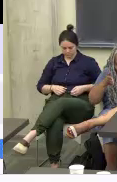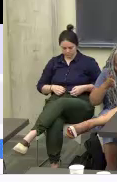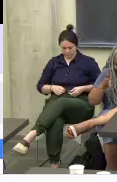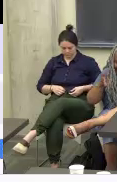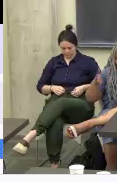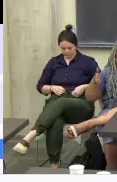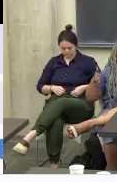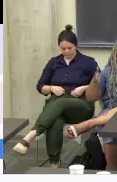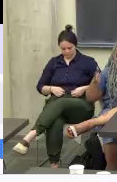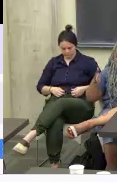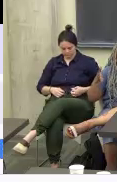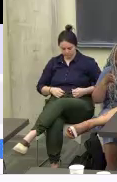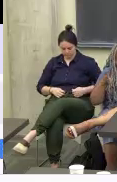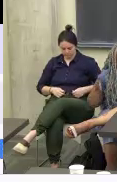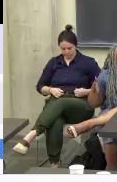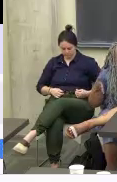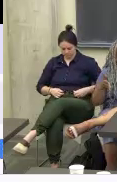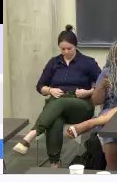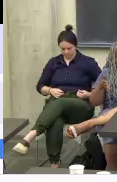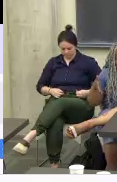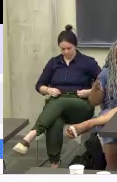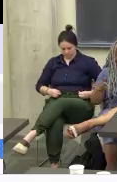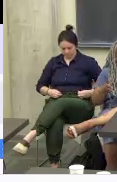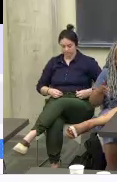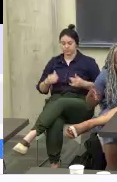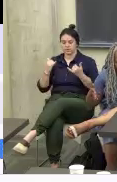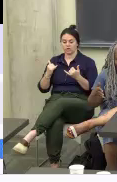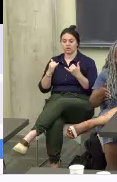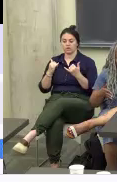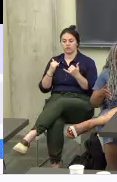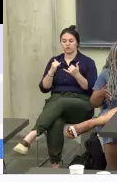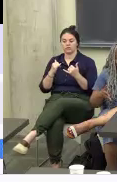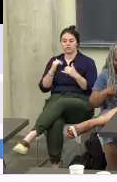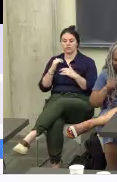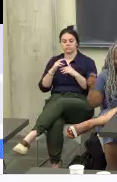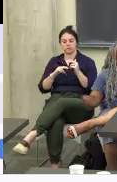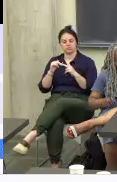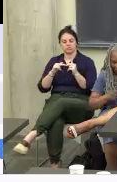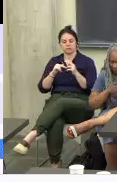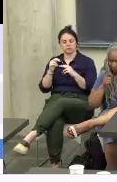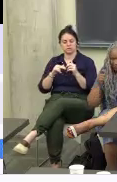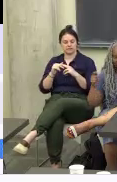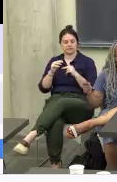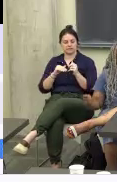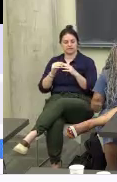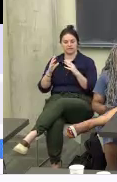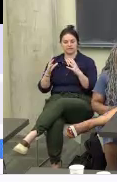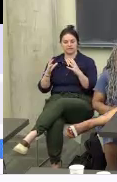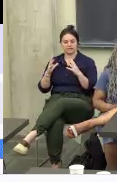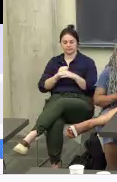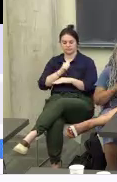Create sort of vision silos about what's possible. And so we need to get to to get